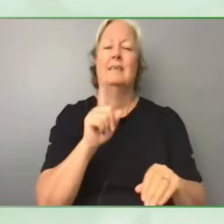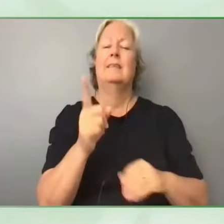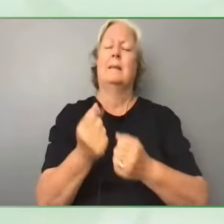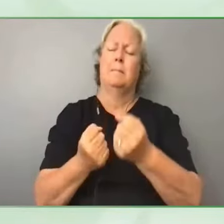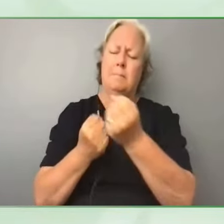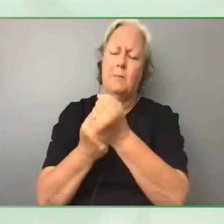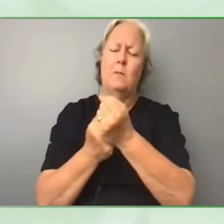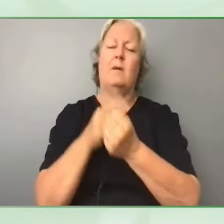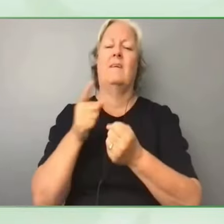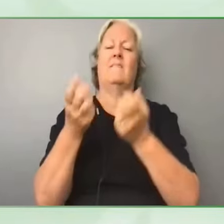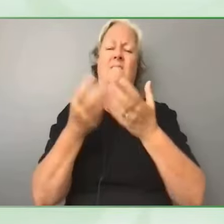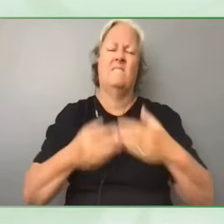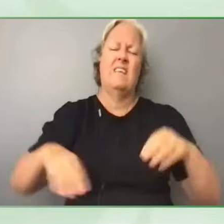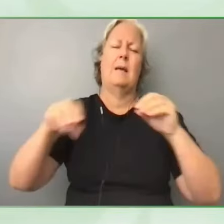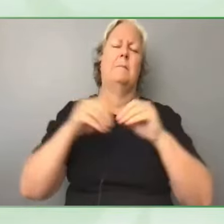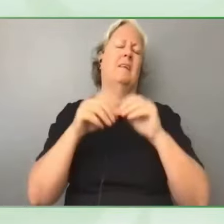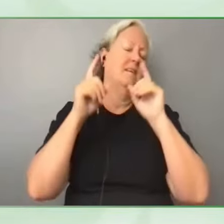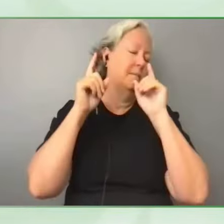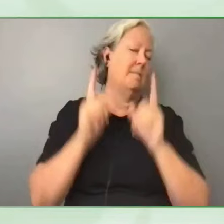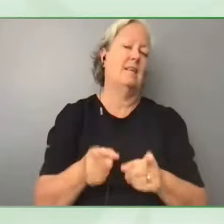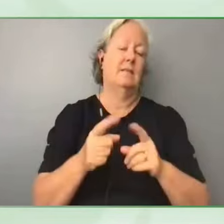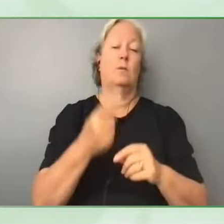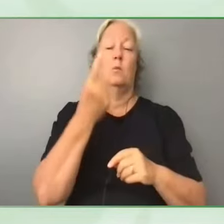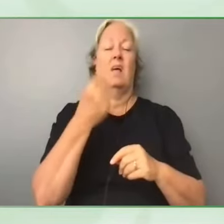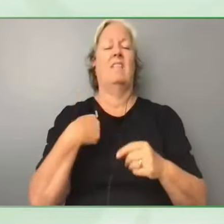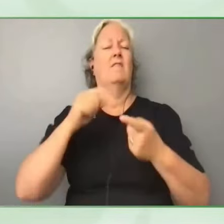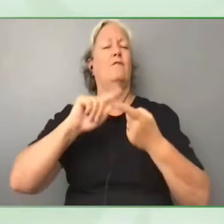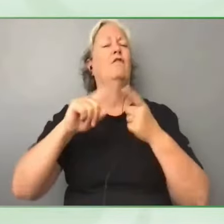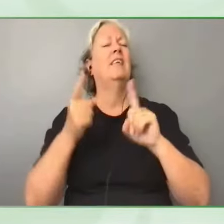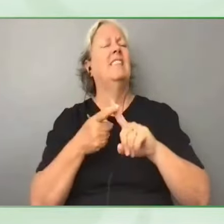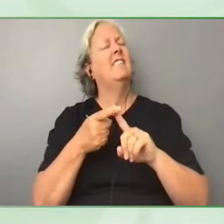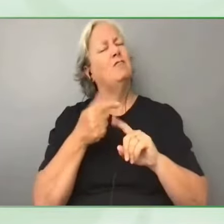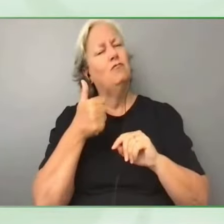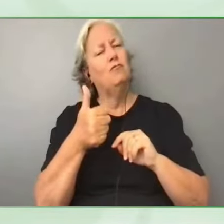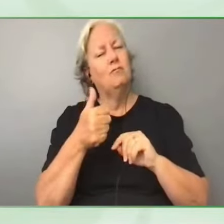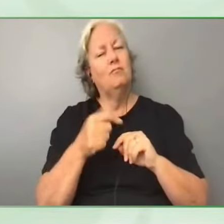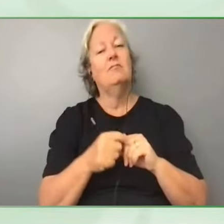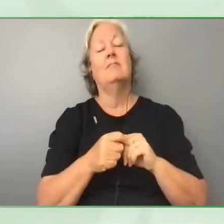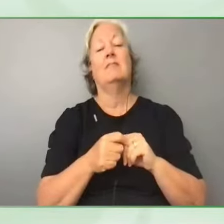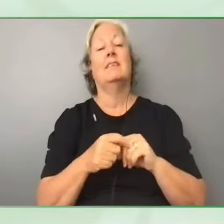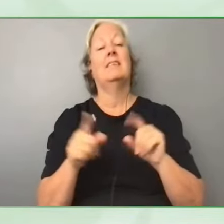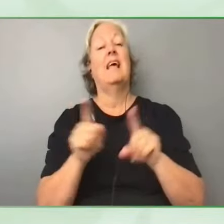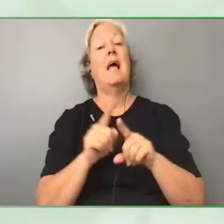A good friend of mine once said that there is no way to inclusion, inclusion is the way.